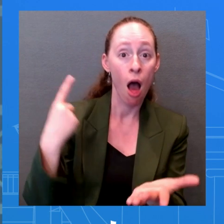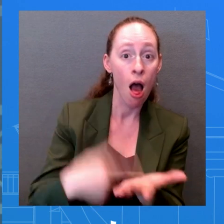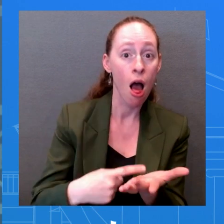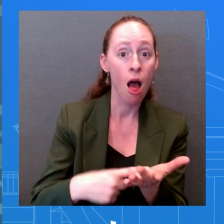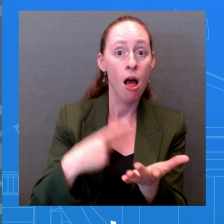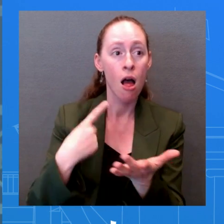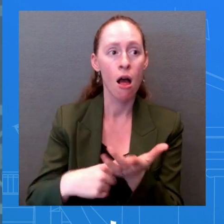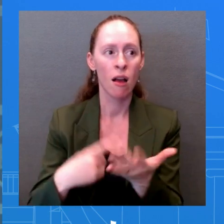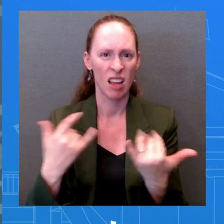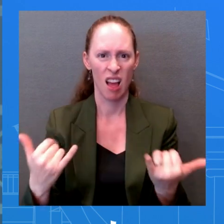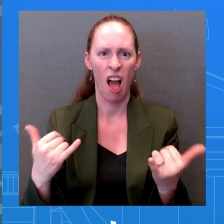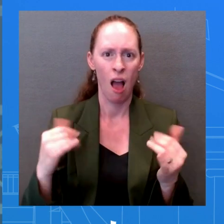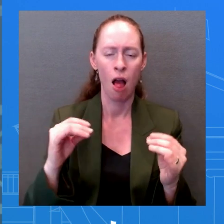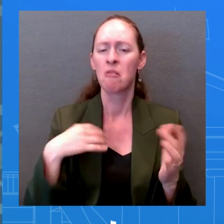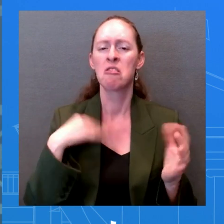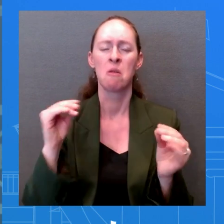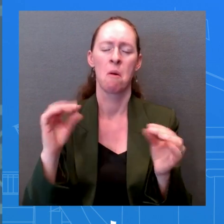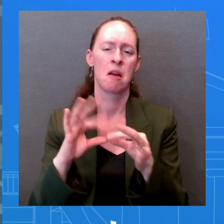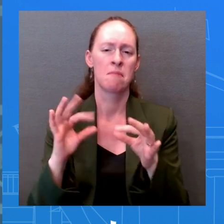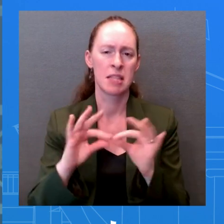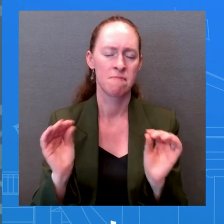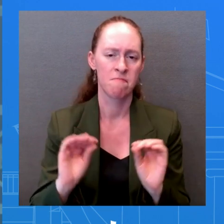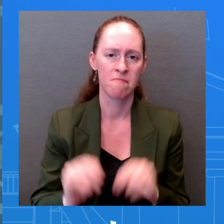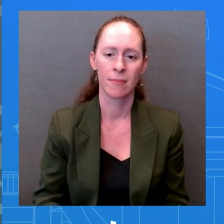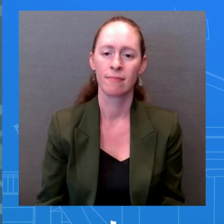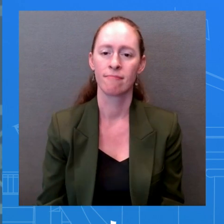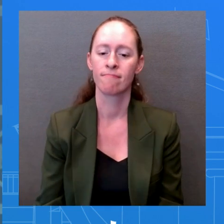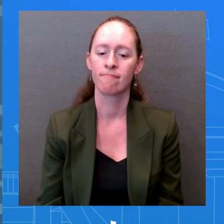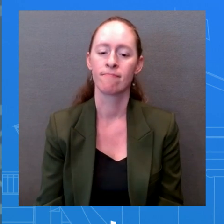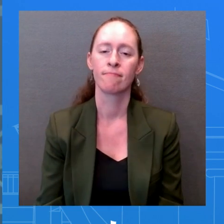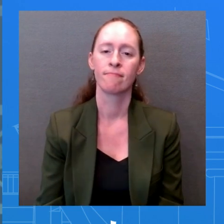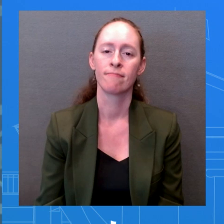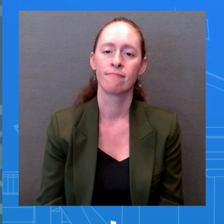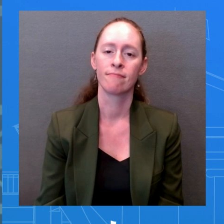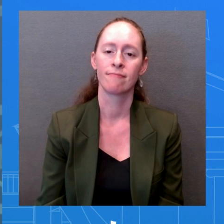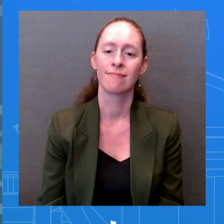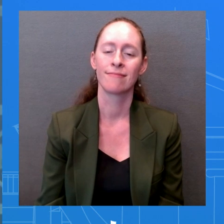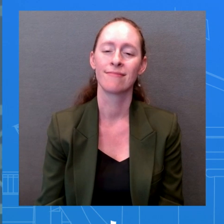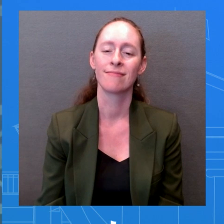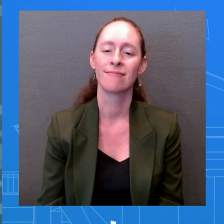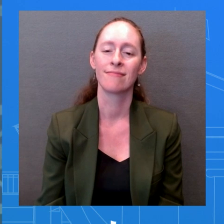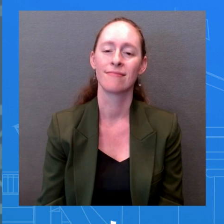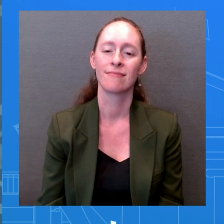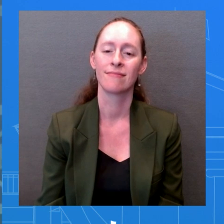the F-16 package is consistent with our standard -- stan-